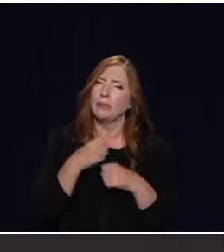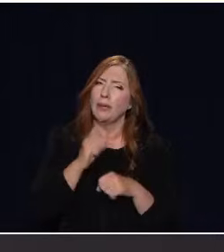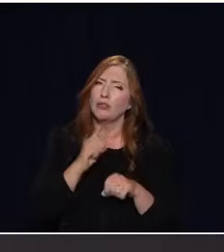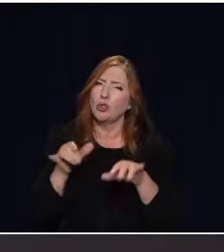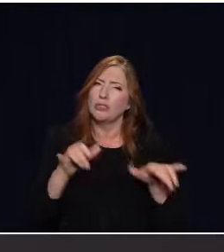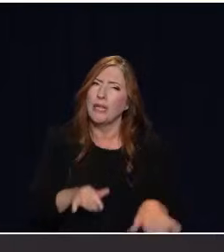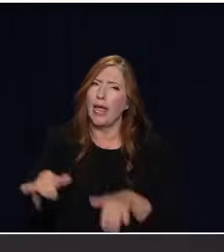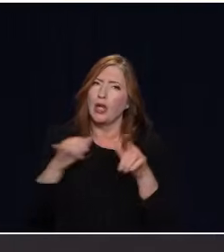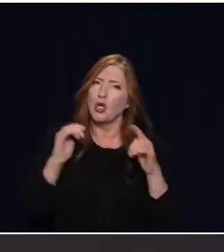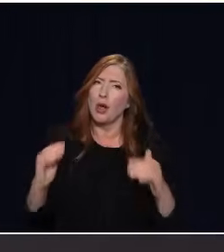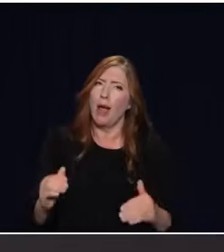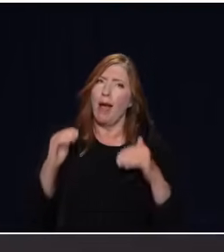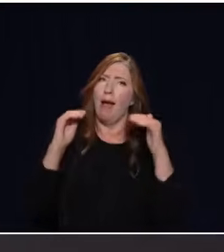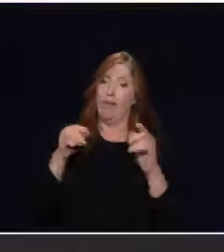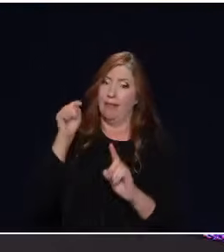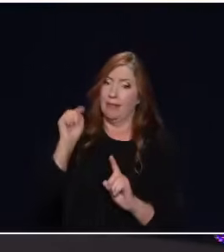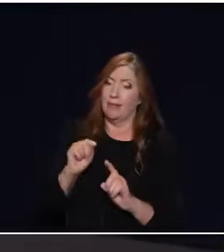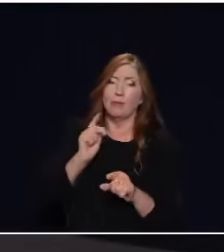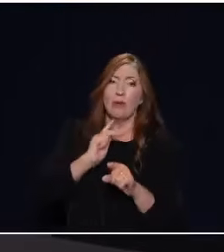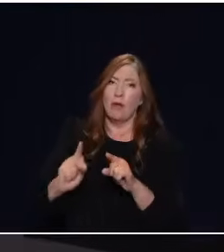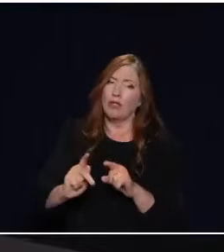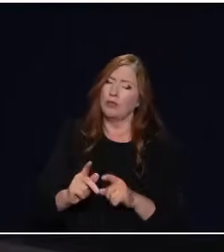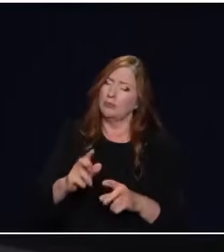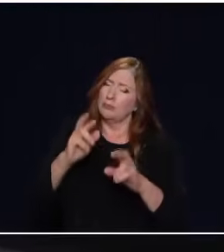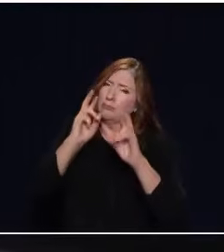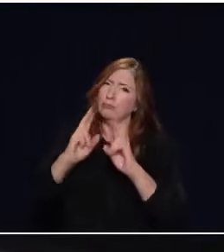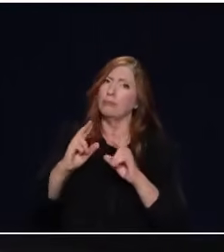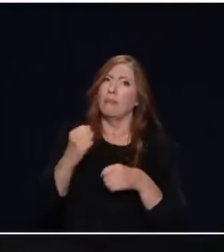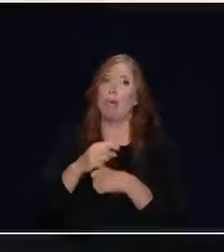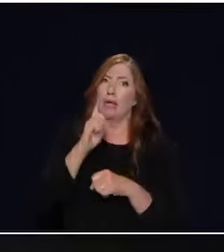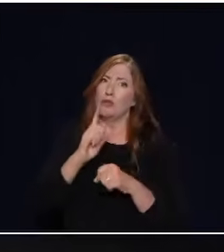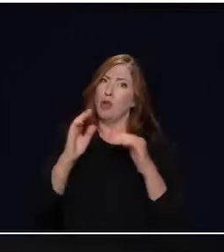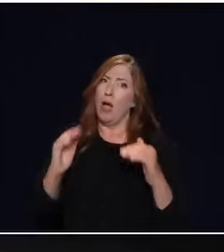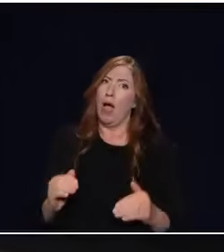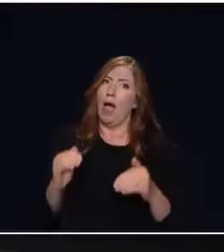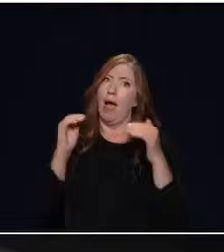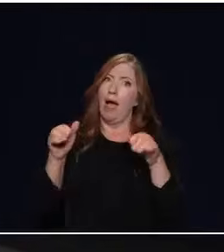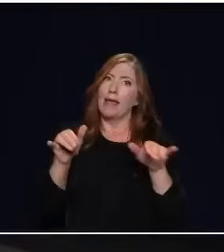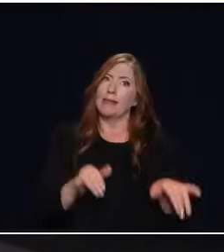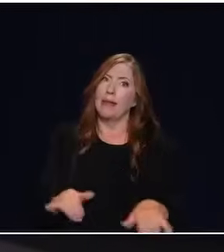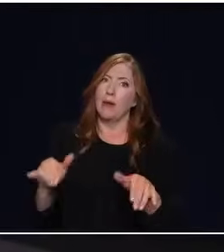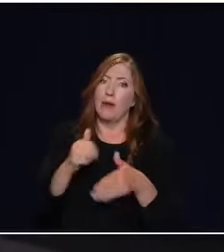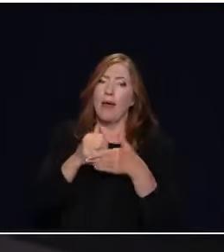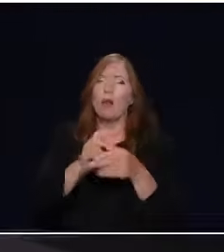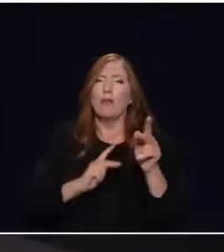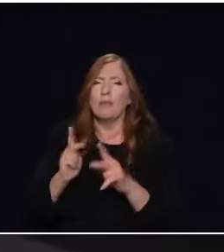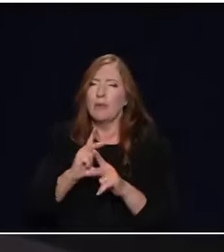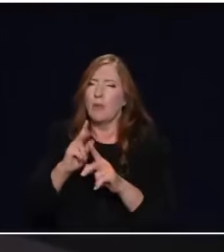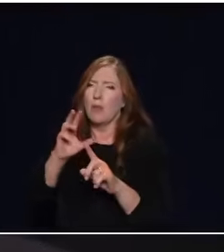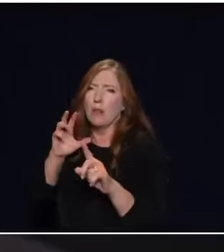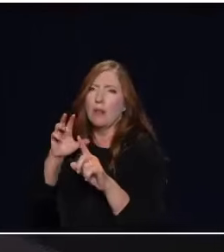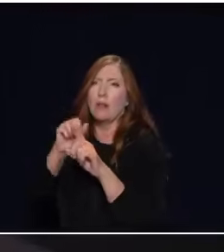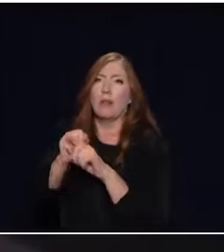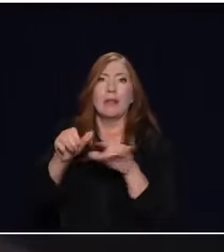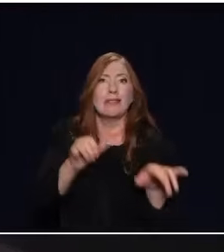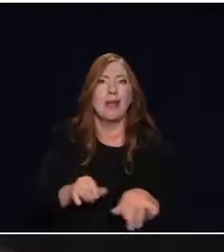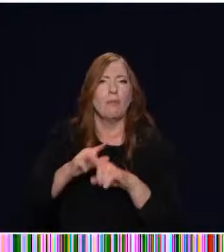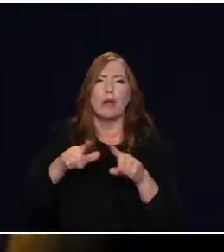CERTIFICATION. WE DON'T WANT TO LOWER THE BAR, AS DESPERATE AS WE ARE TO HAVE TEACHERS IN THE CLASSROOM.